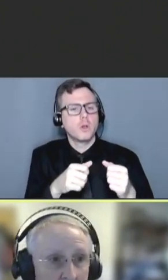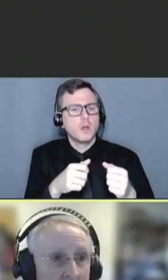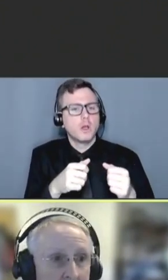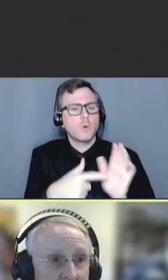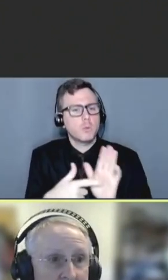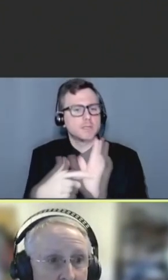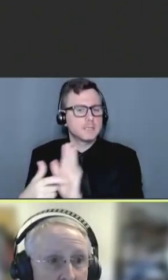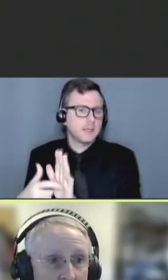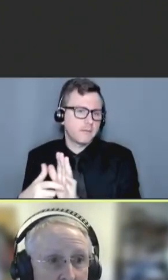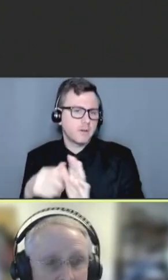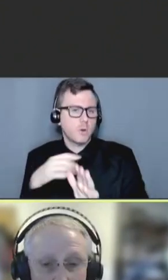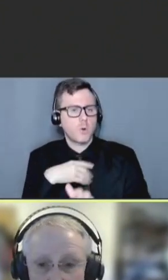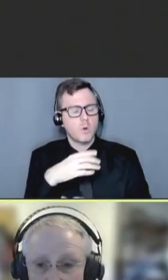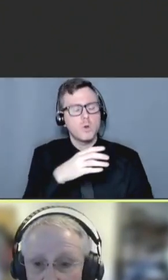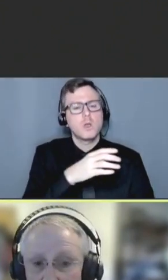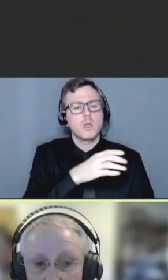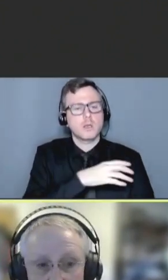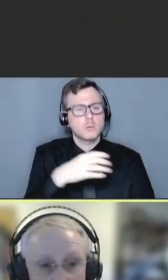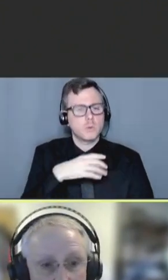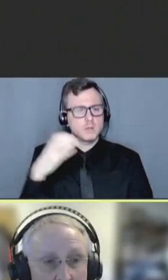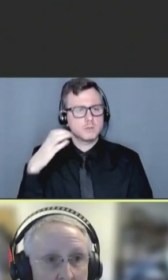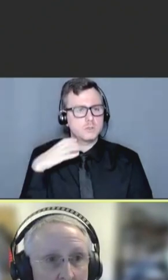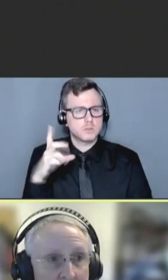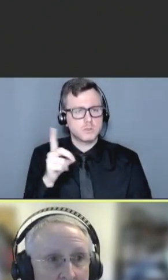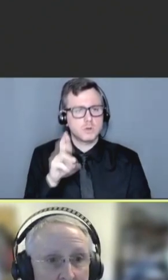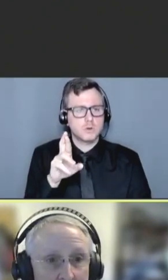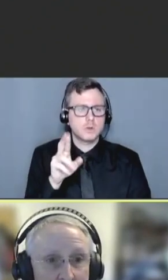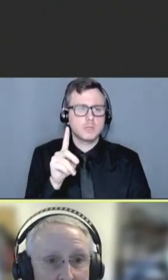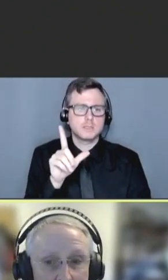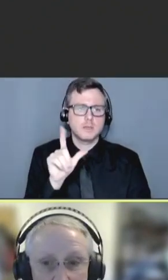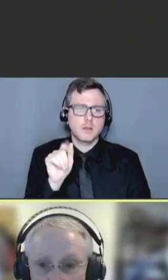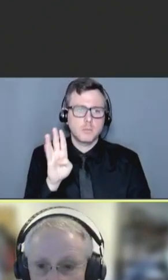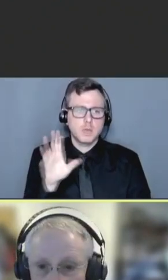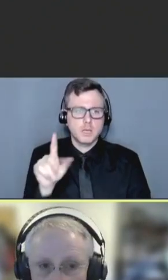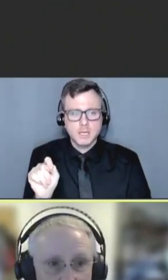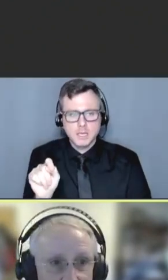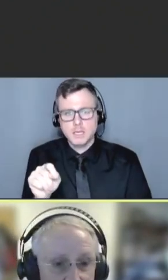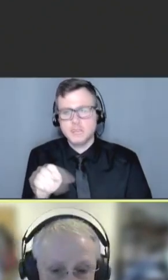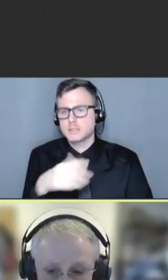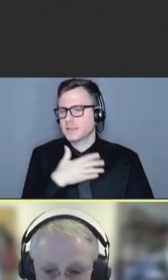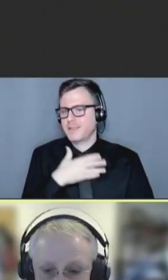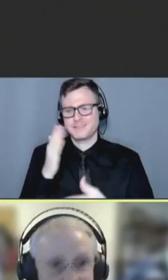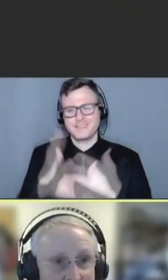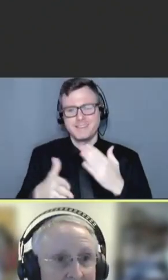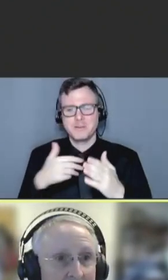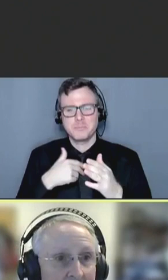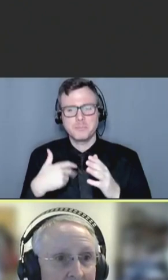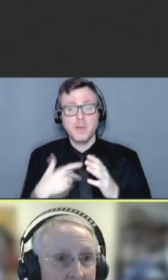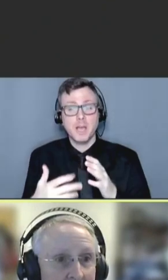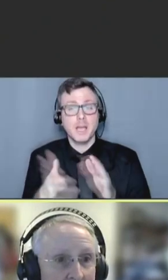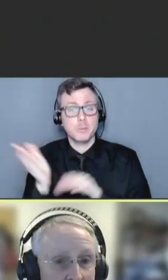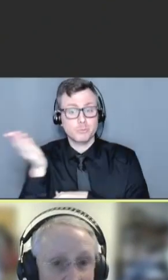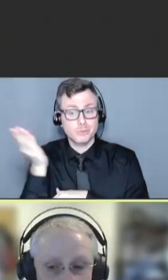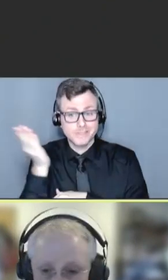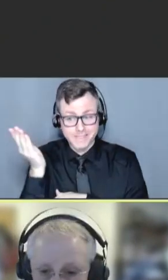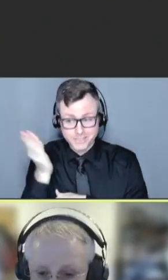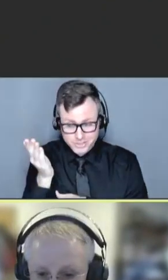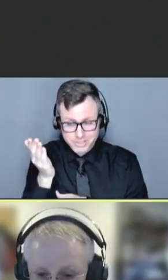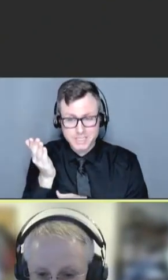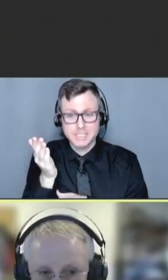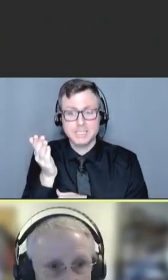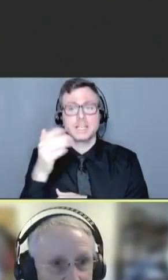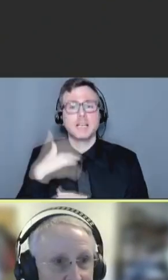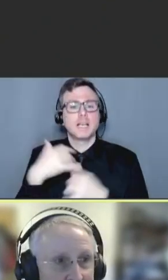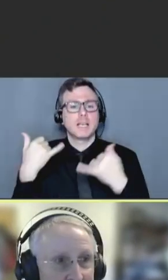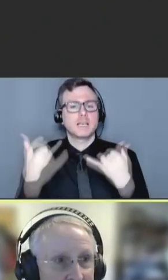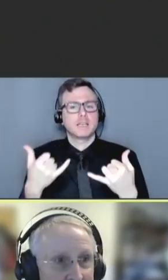our committee chair, Dr. Talbot. And that ends my presentation, and we'll now go to the presentation